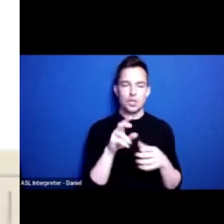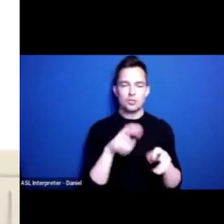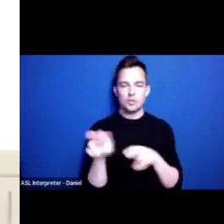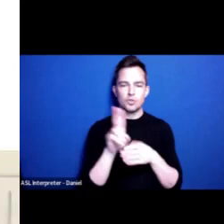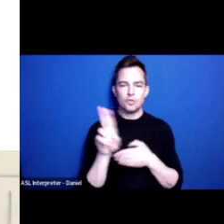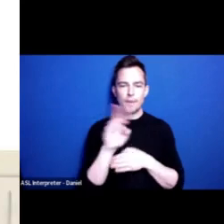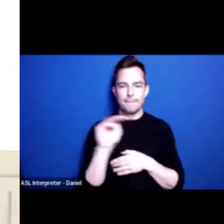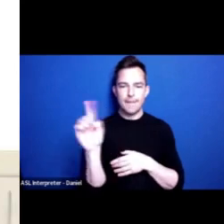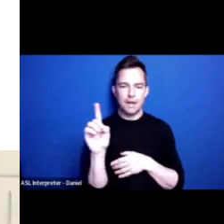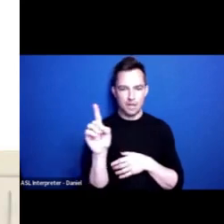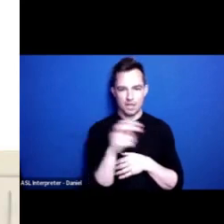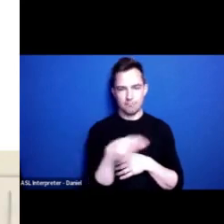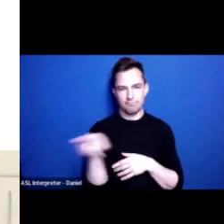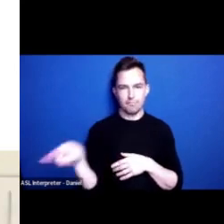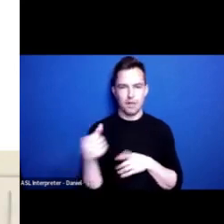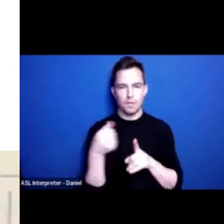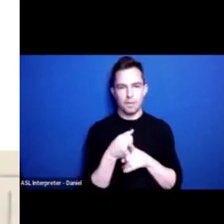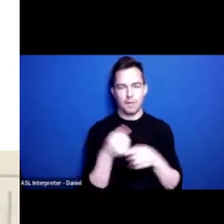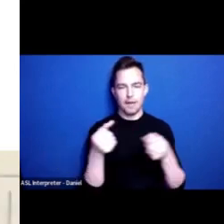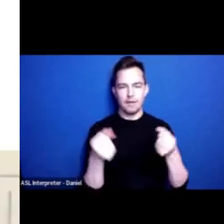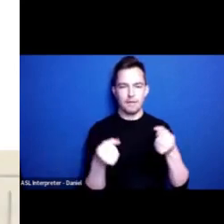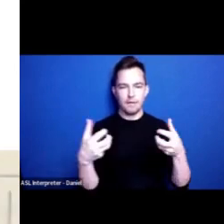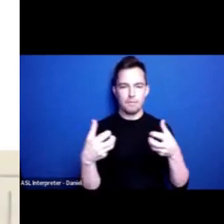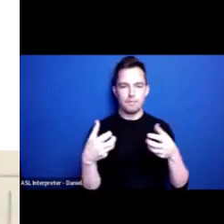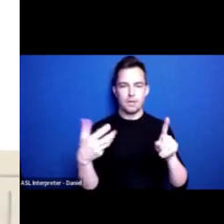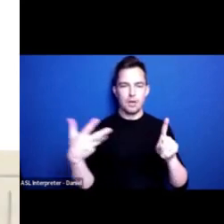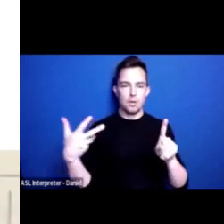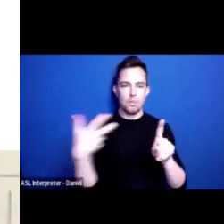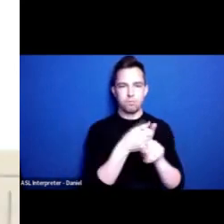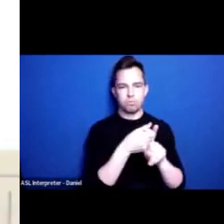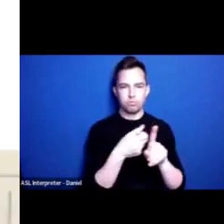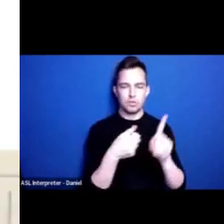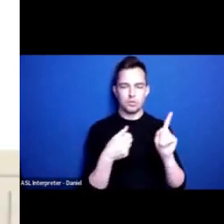I was hit by a motor vehicle, crossing the road. Next slide.